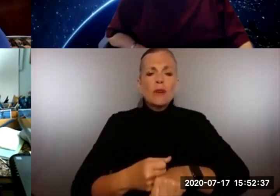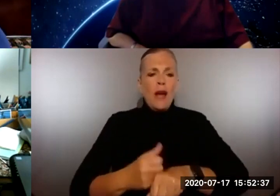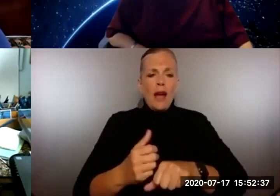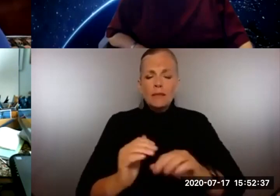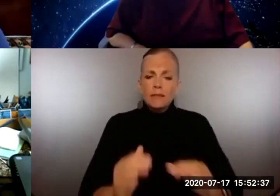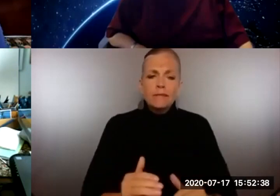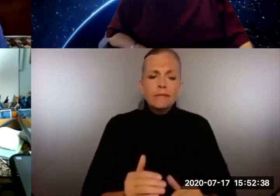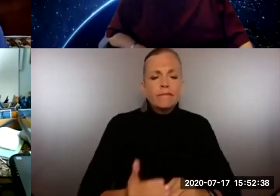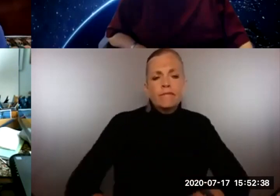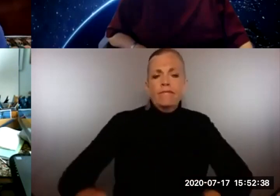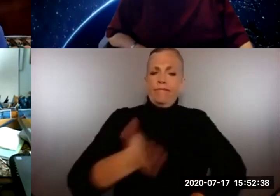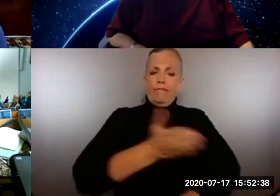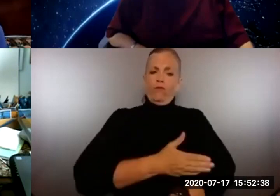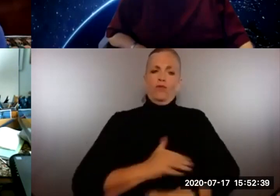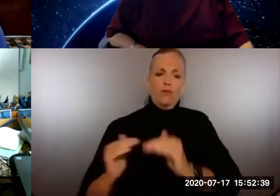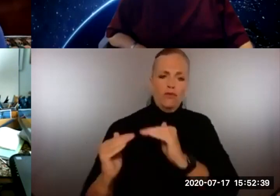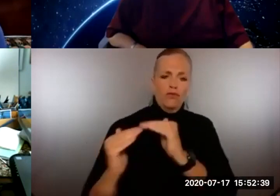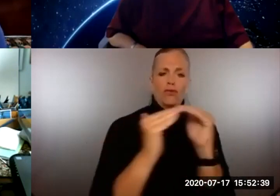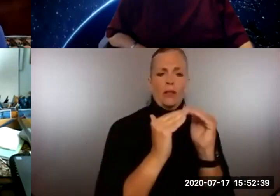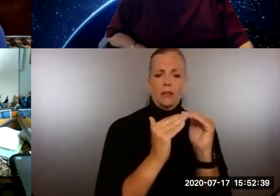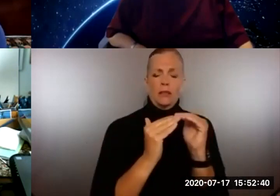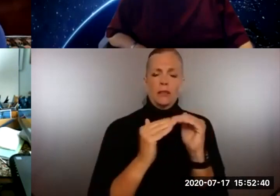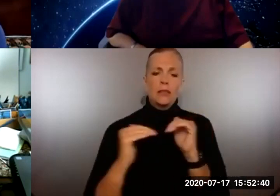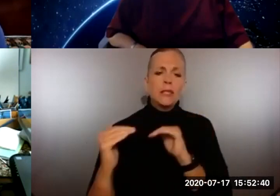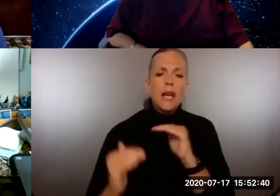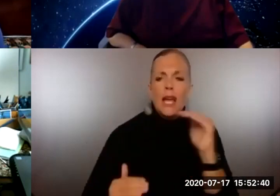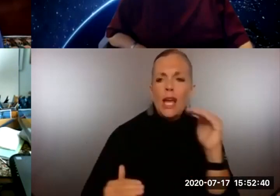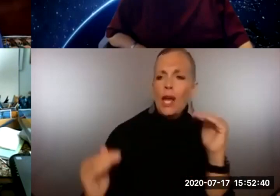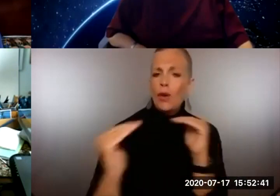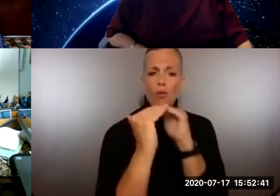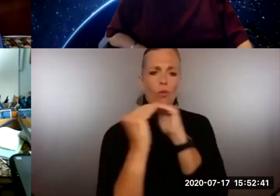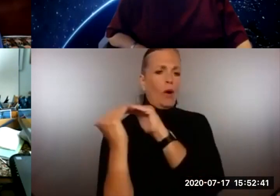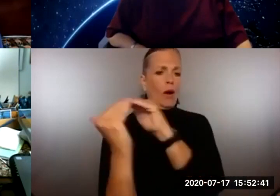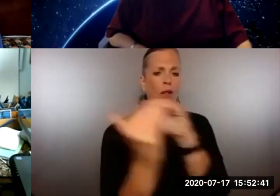for all people with disabilities, writ large.